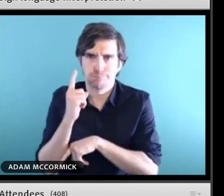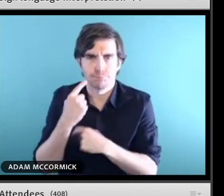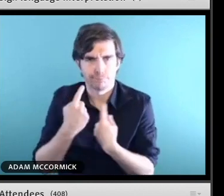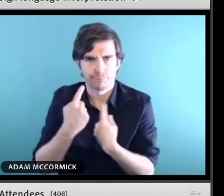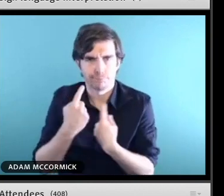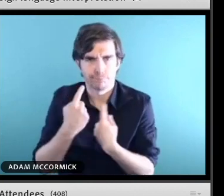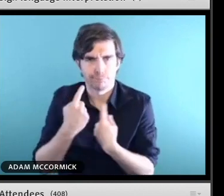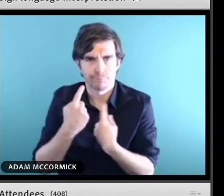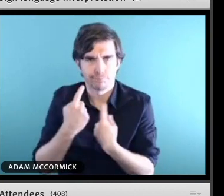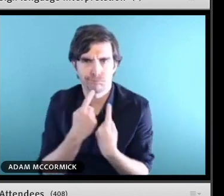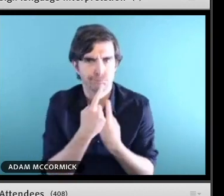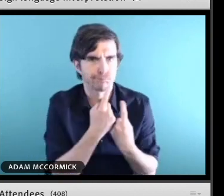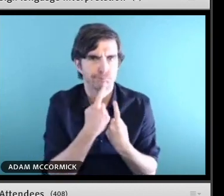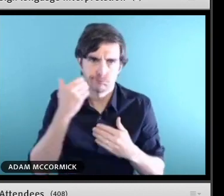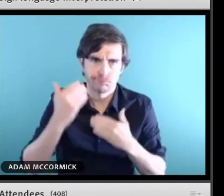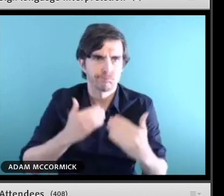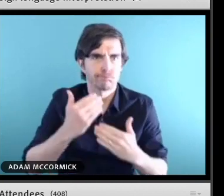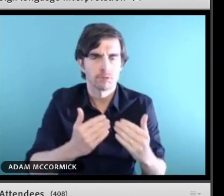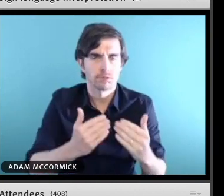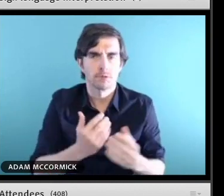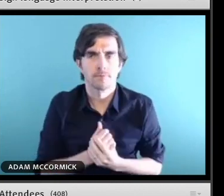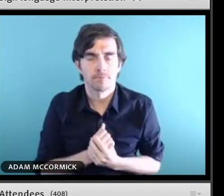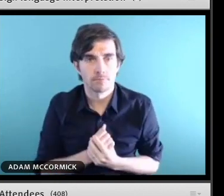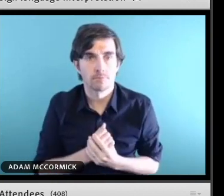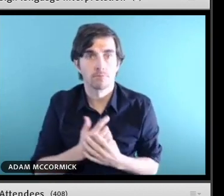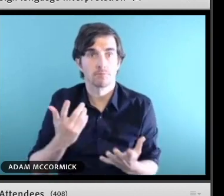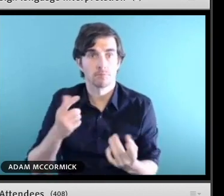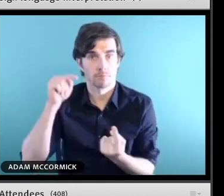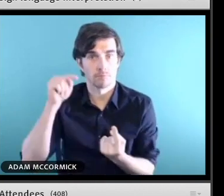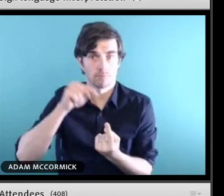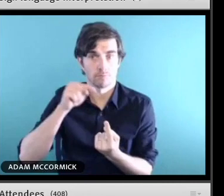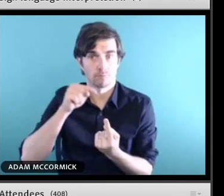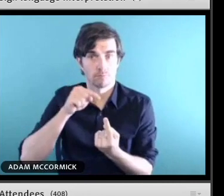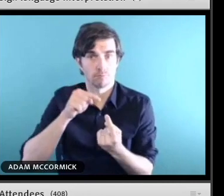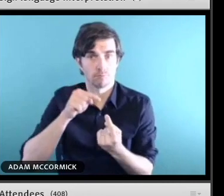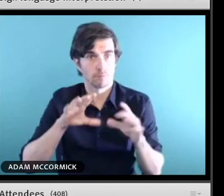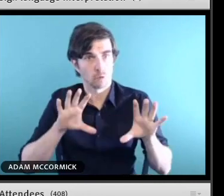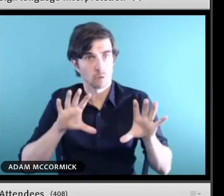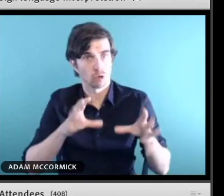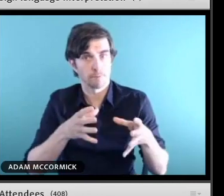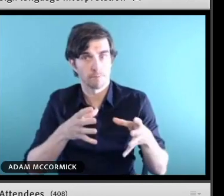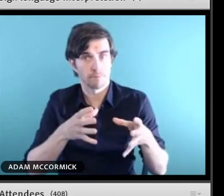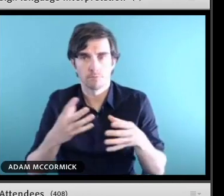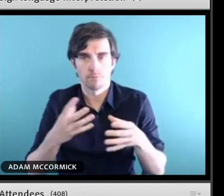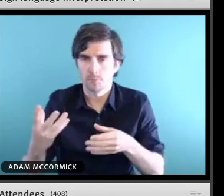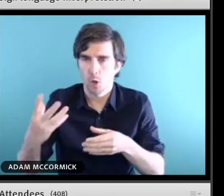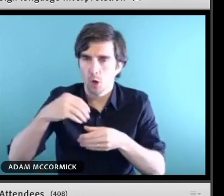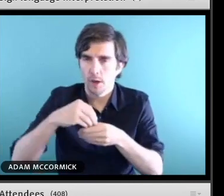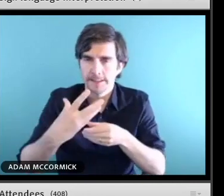of substance with disabilities and humanitarian action. The group is co‑chaired by the international